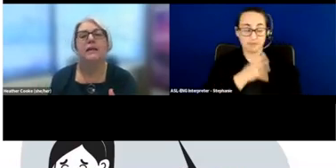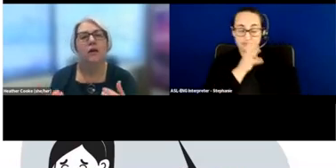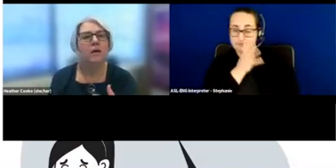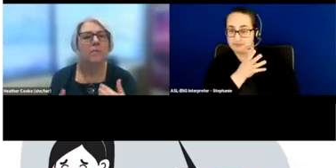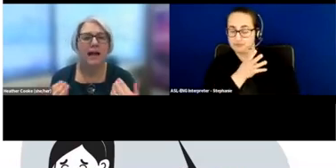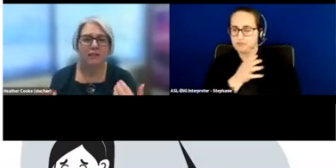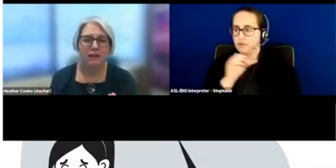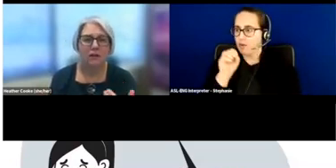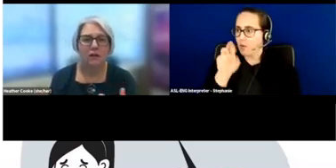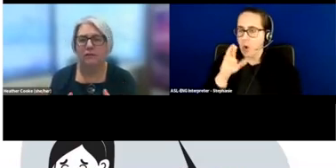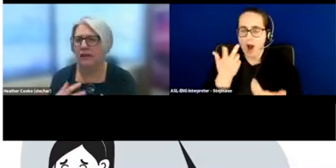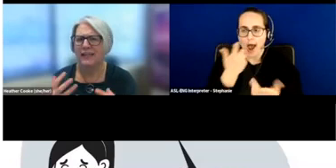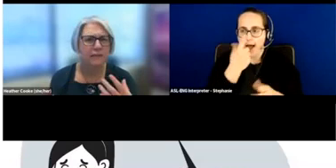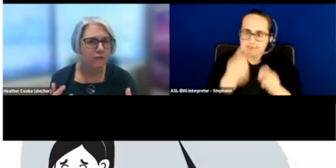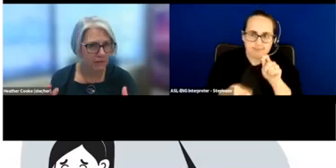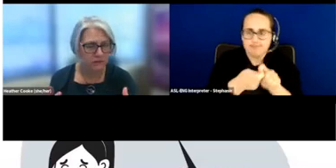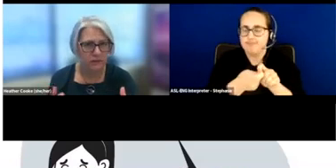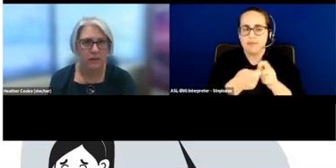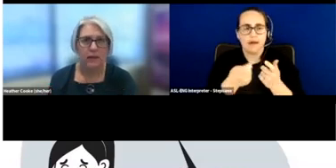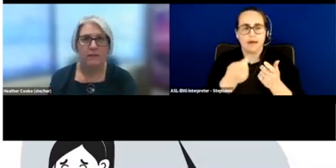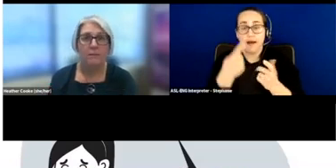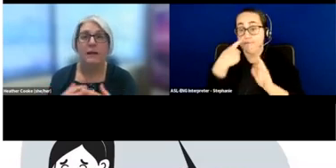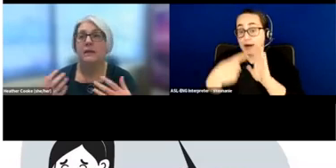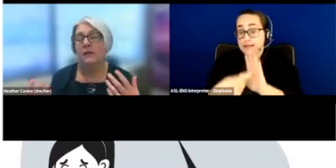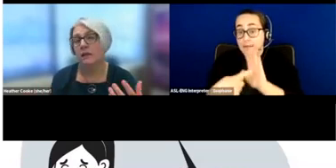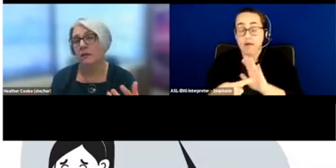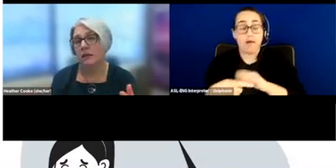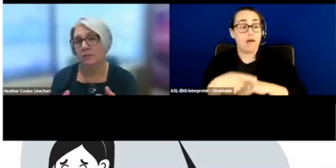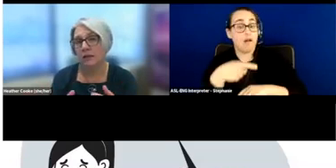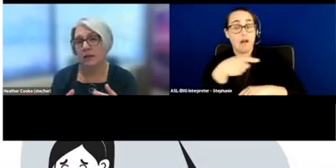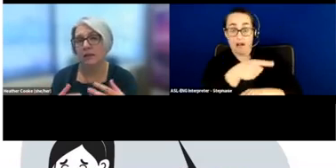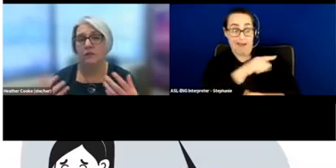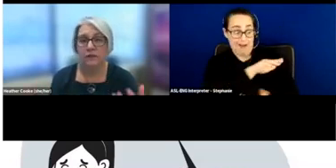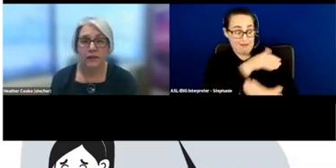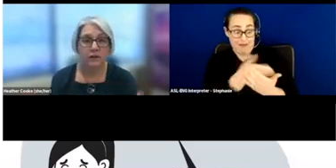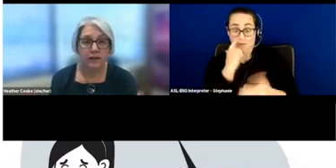passing along the key information that might be needed to complete a certain sure